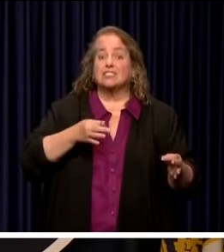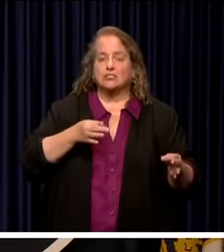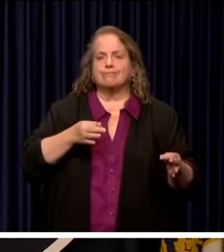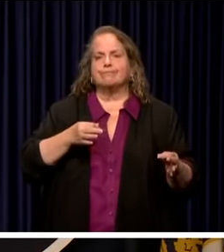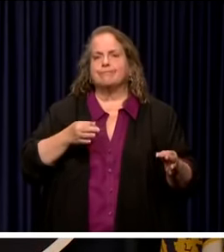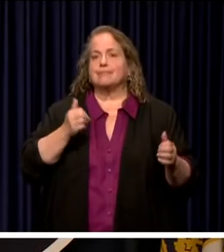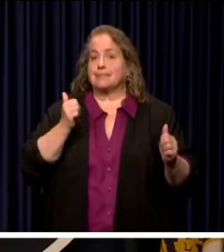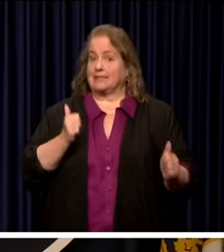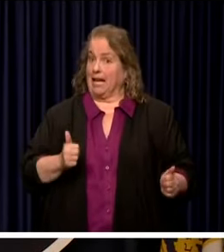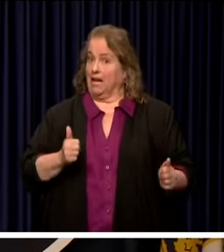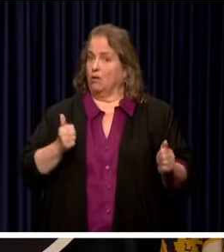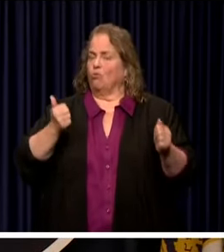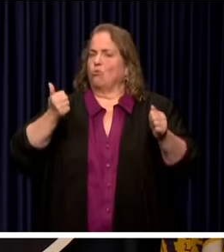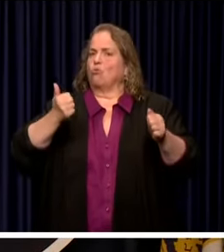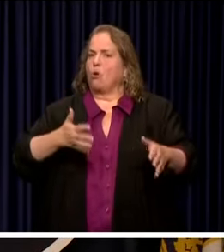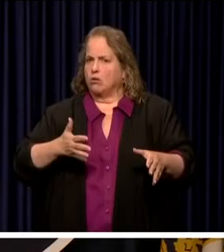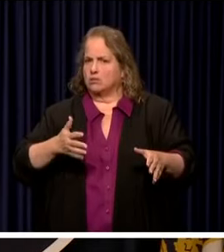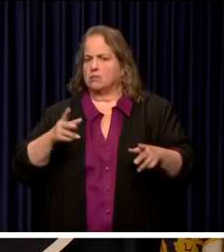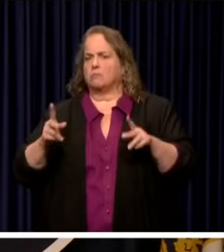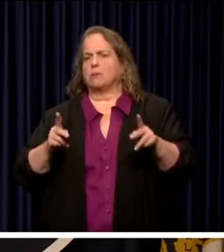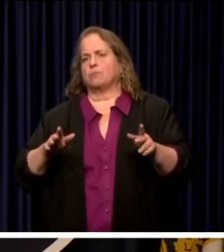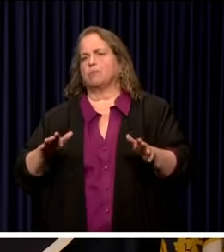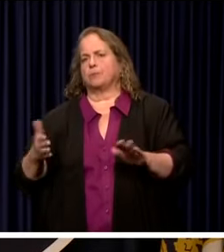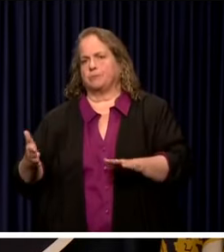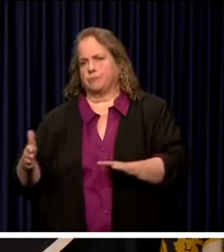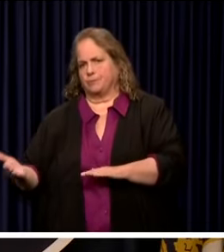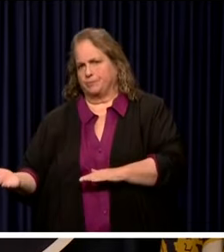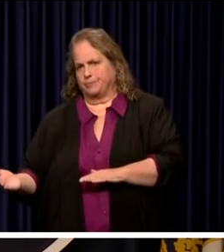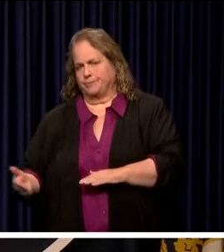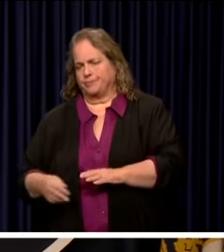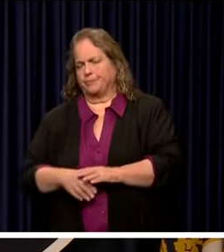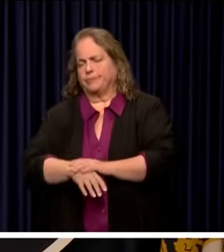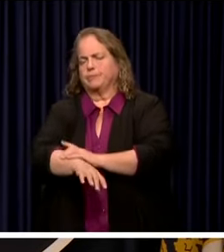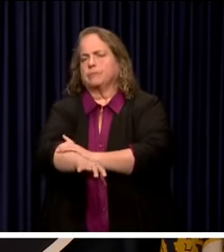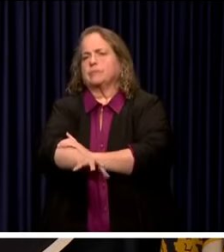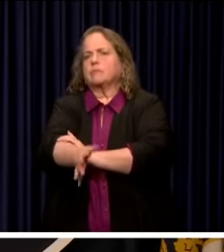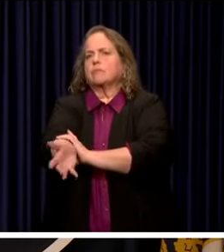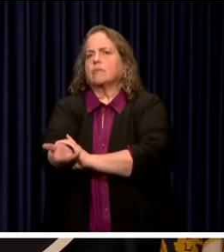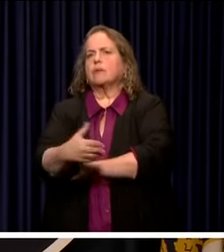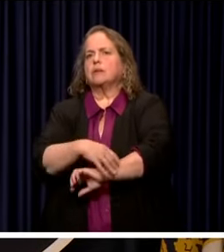86-YEAR-OLD FEMALE IN LYON COUNTY, AN 81-YEAR-OLD MALE IN